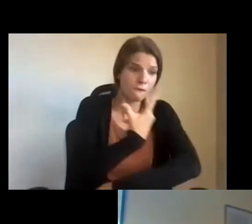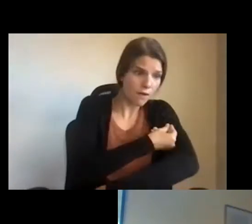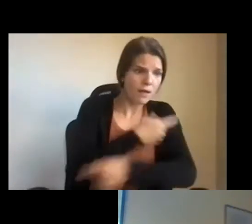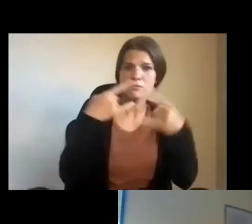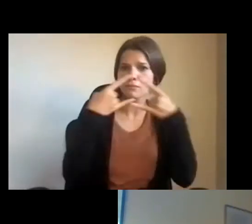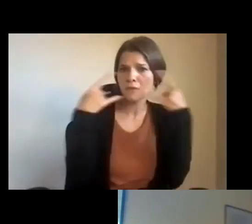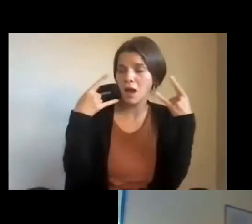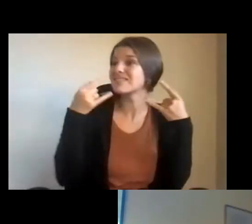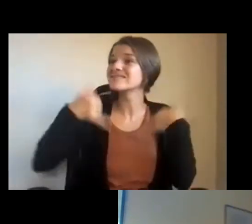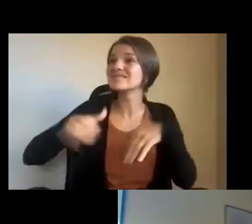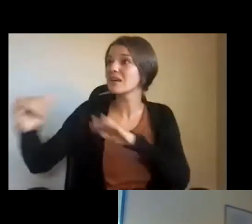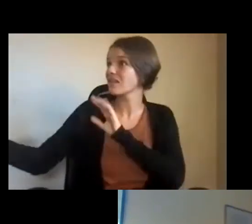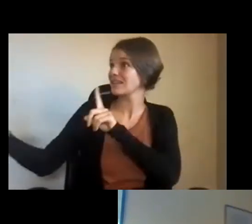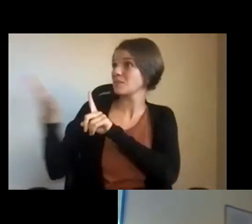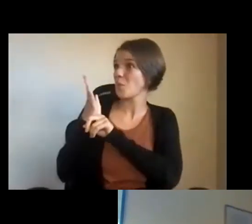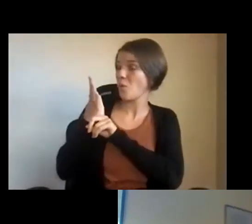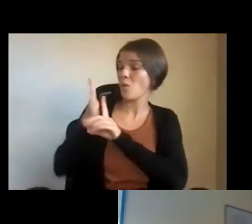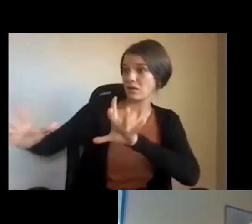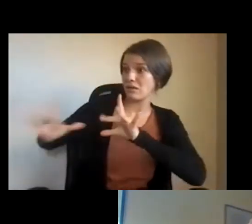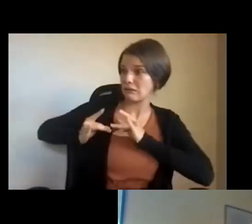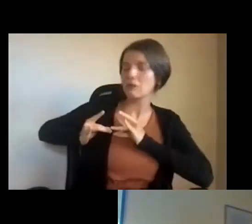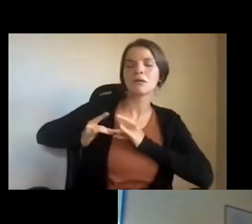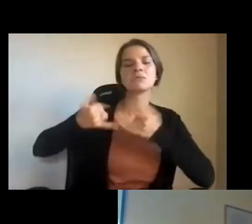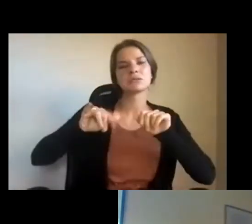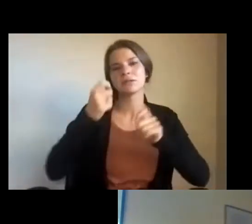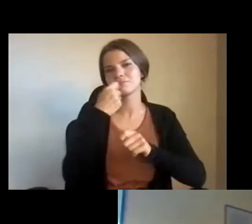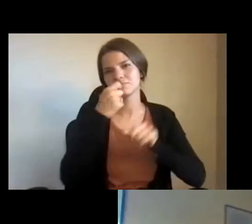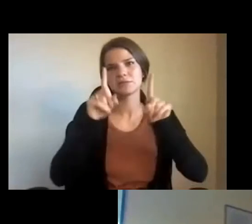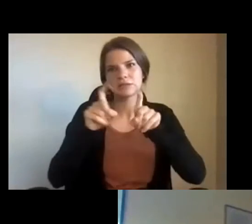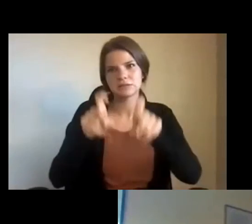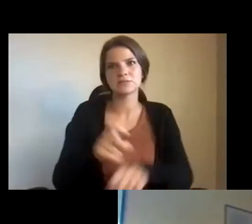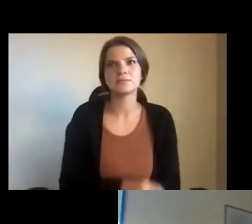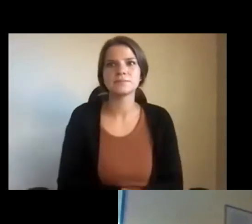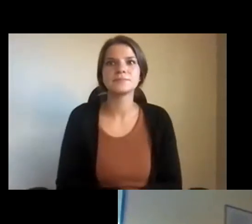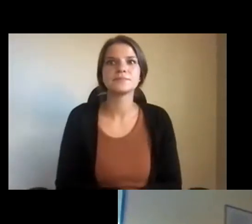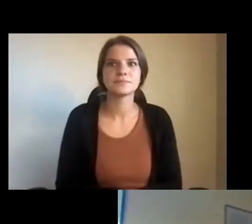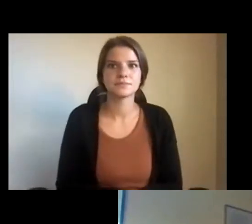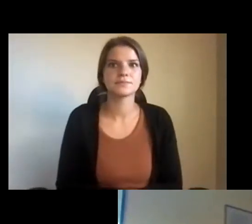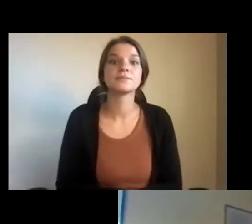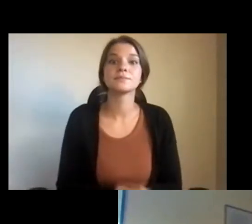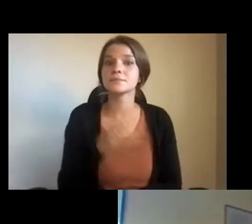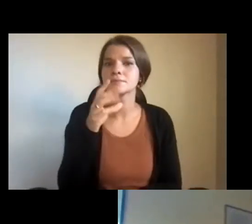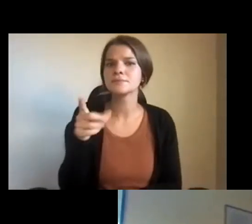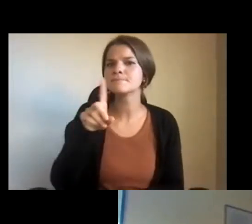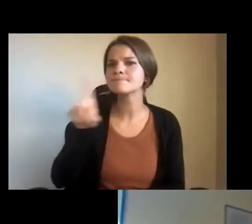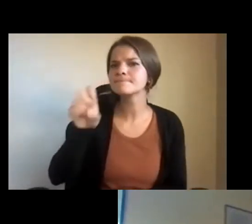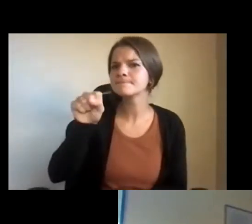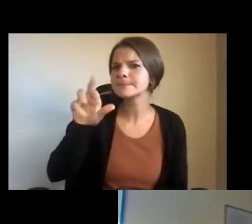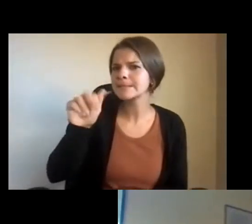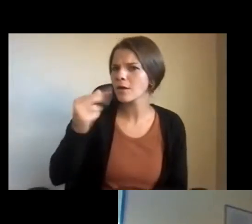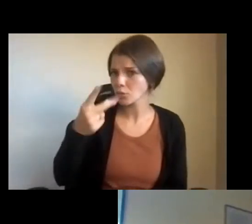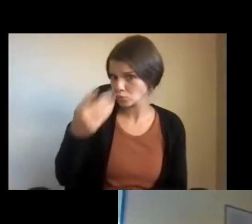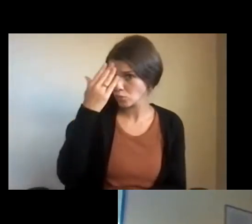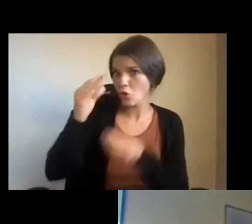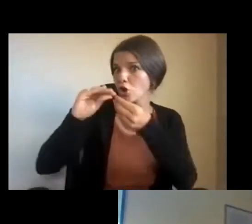still get tested. Okay, thank you. Sarah, "do you know our numbers of faculty and staff who who have been